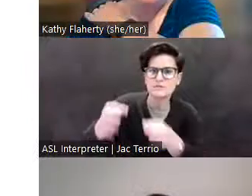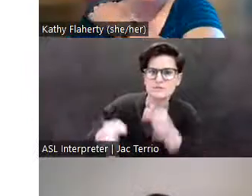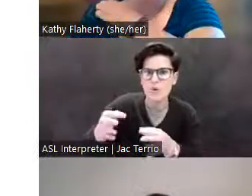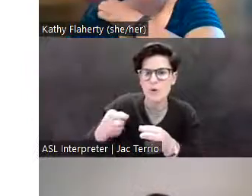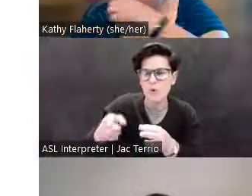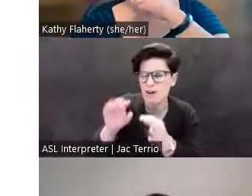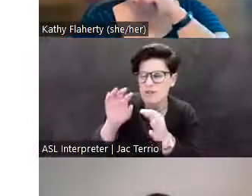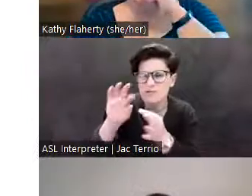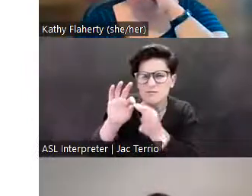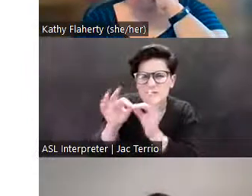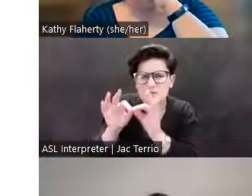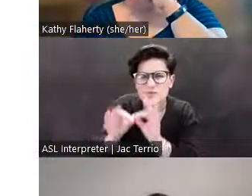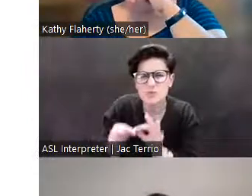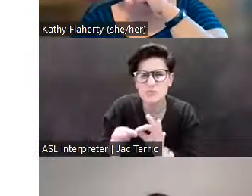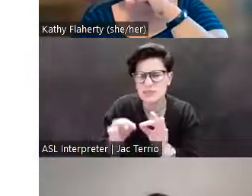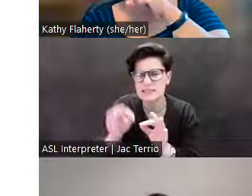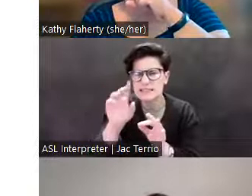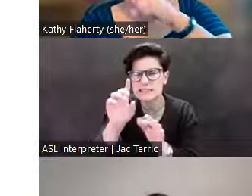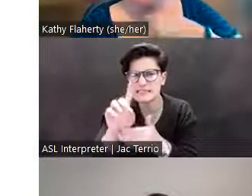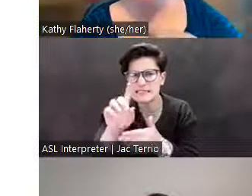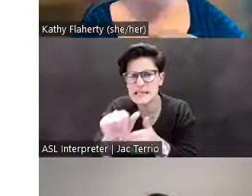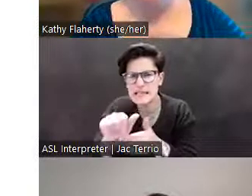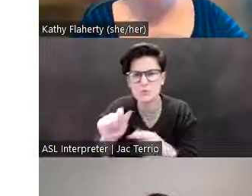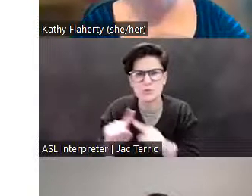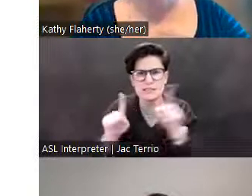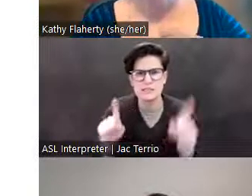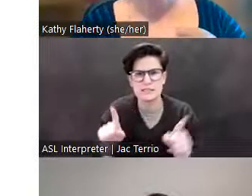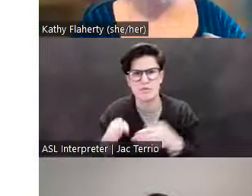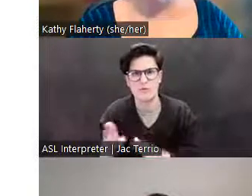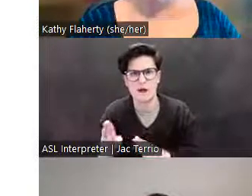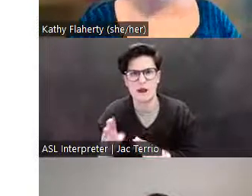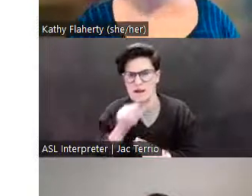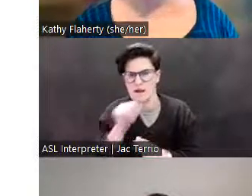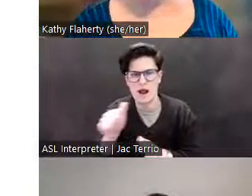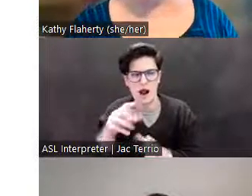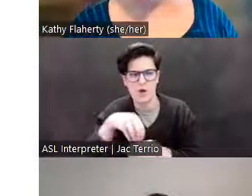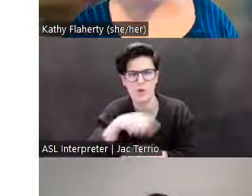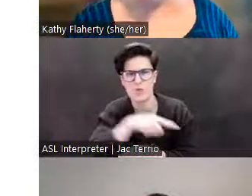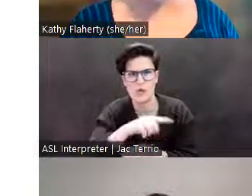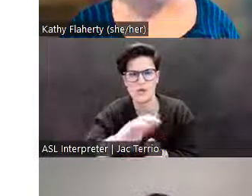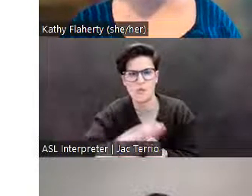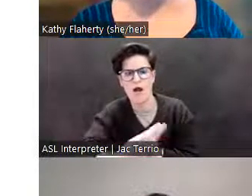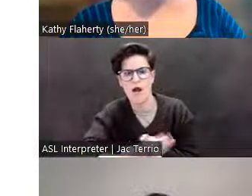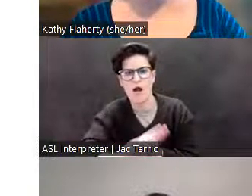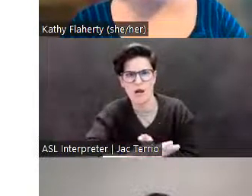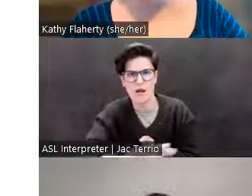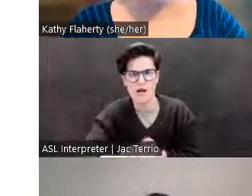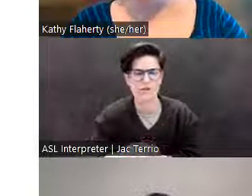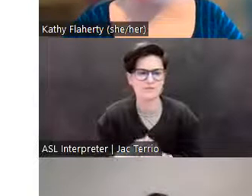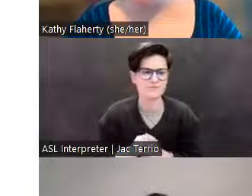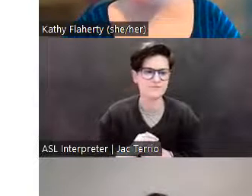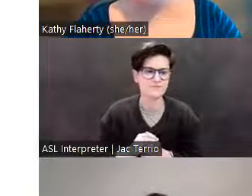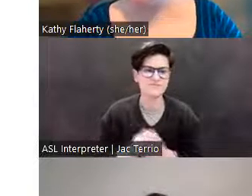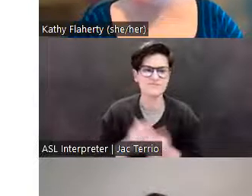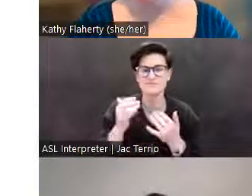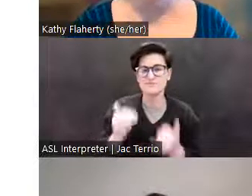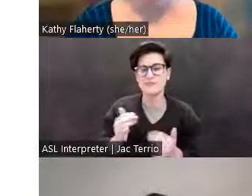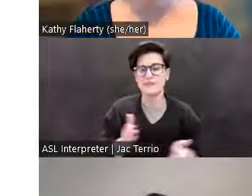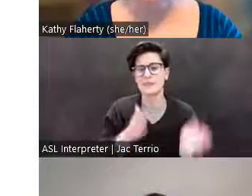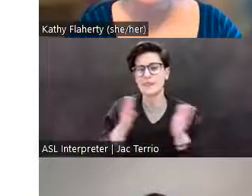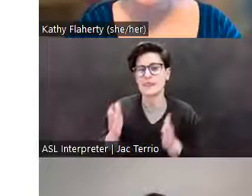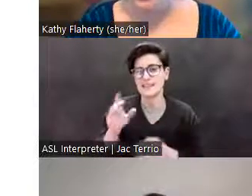15:22:03 So Deb talked a little bit about what major life activities are, and the current